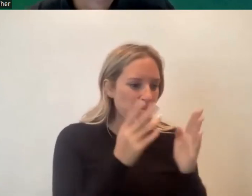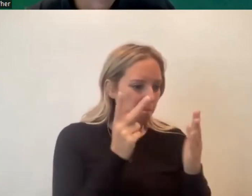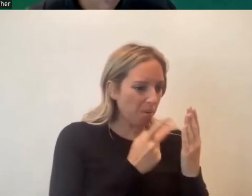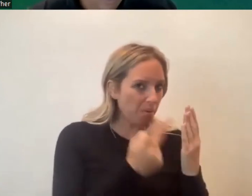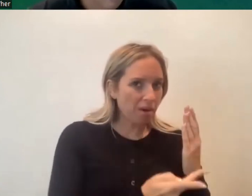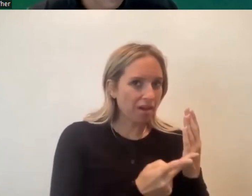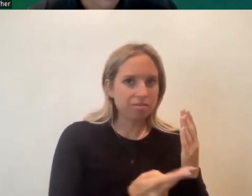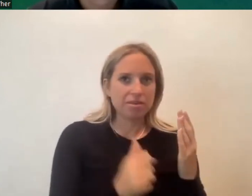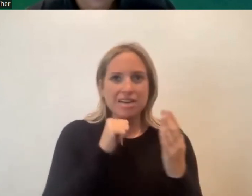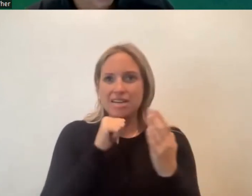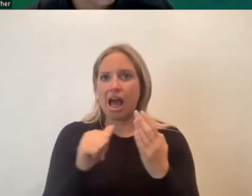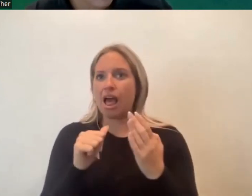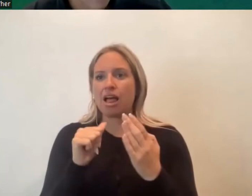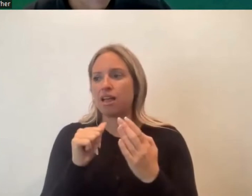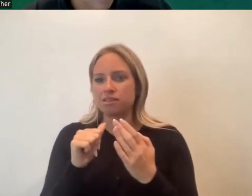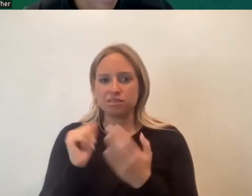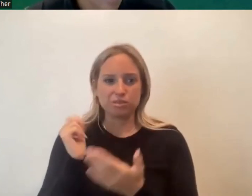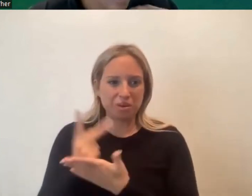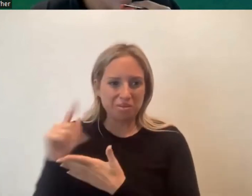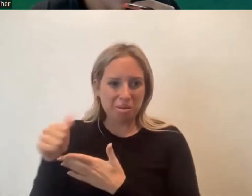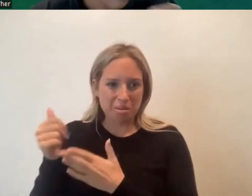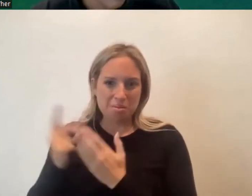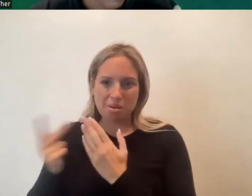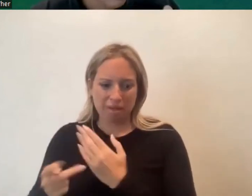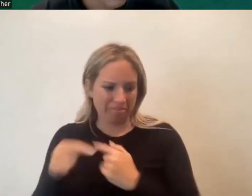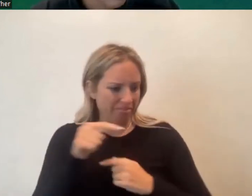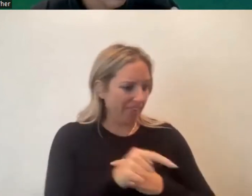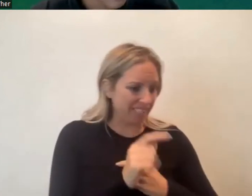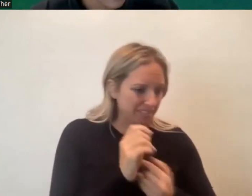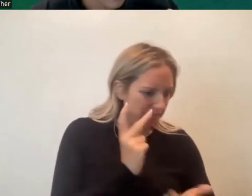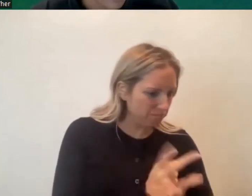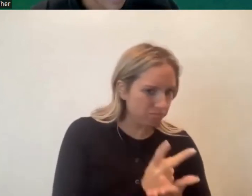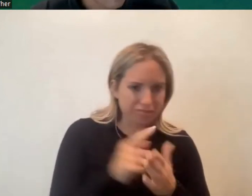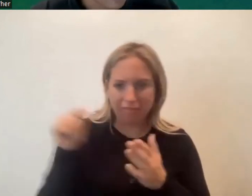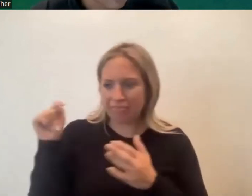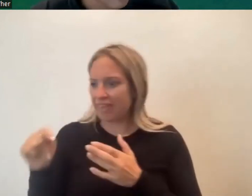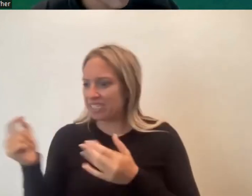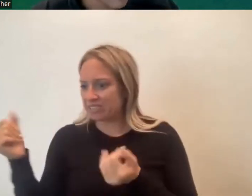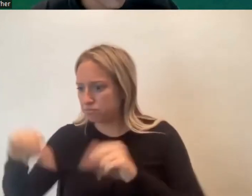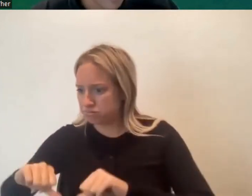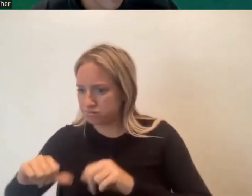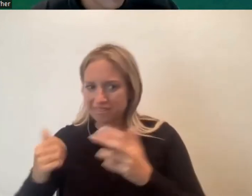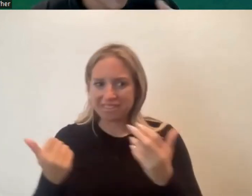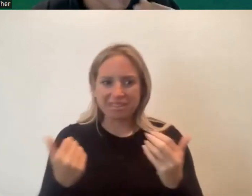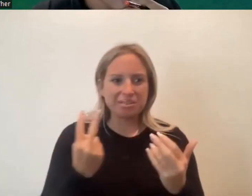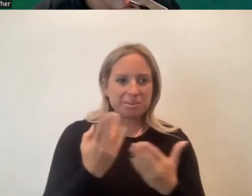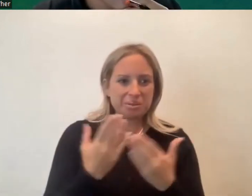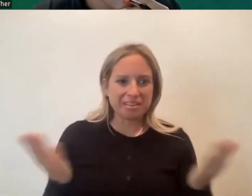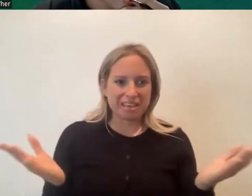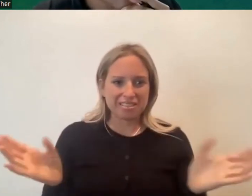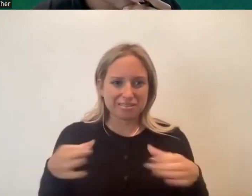Or why do they qualify for this and not that? You have those two things at play there.